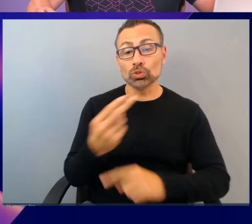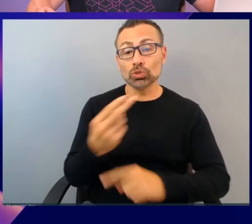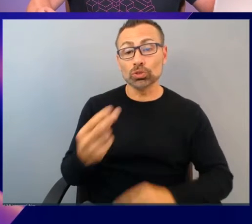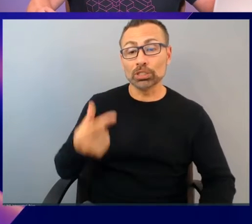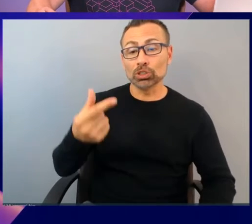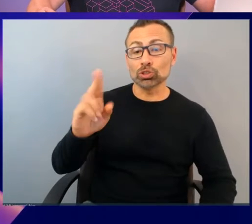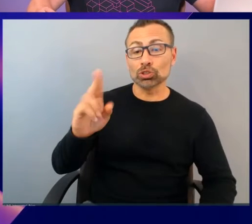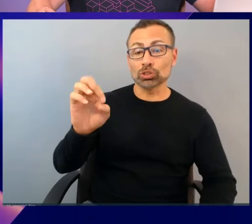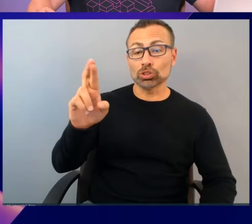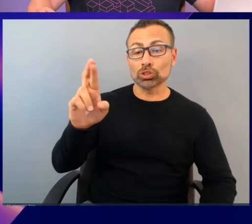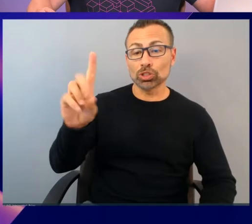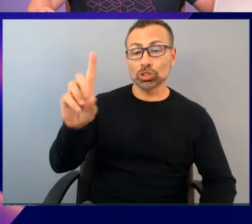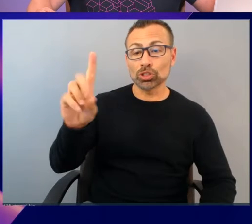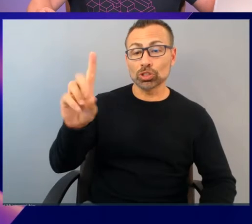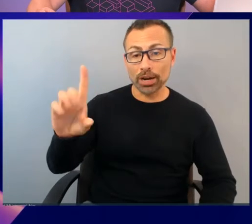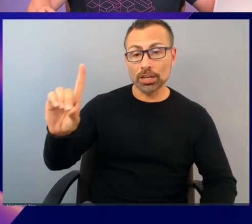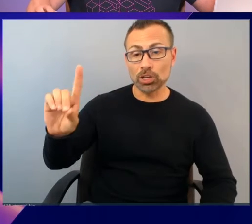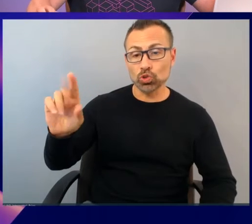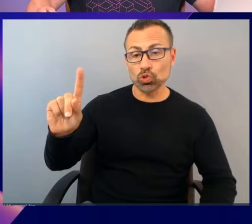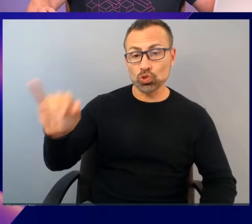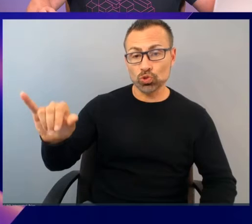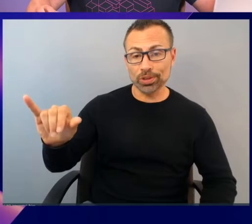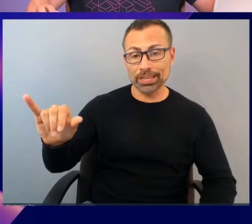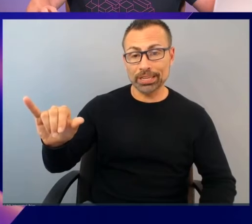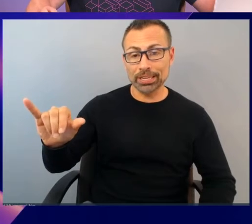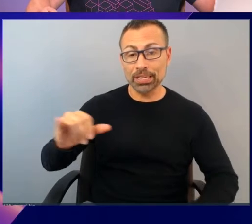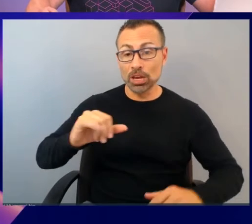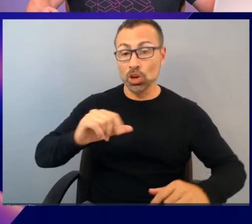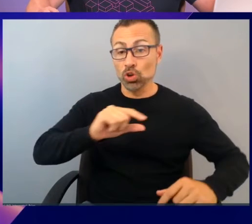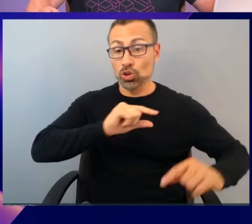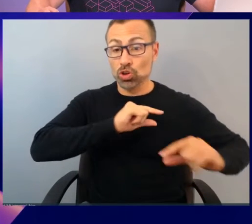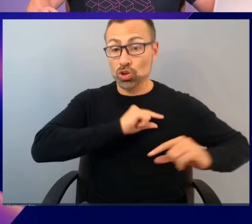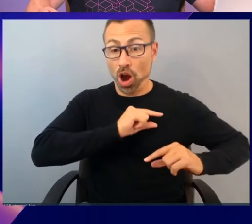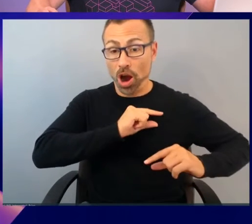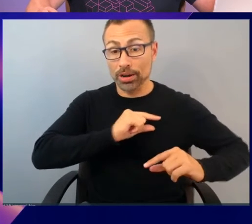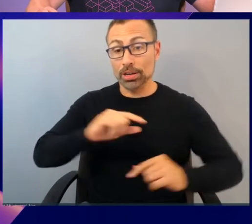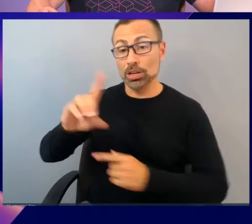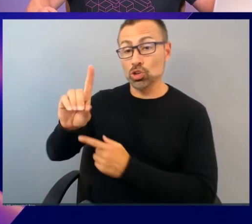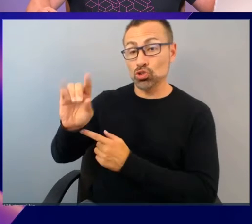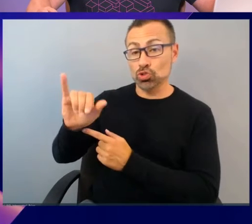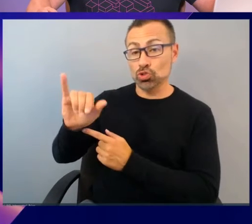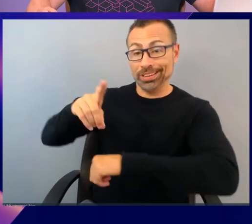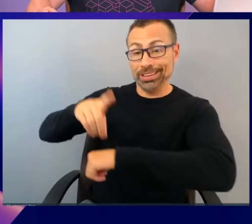So I'm gonna scroll over and browse to GuardDuty. And this is one of the findings